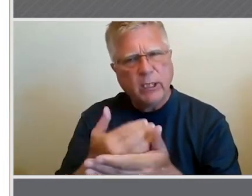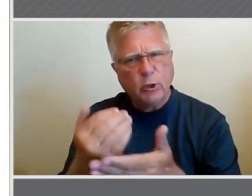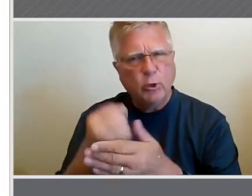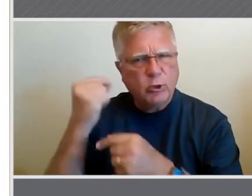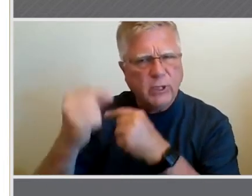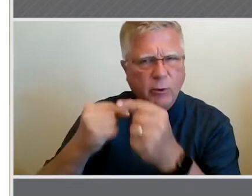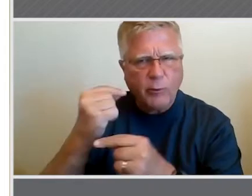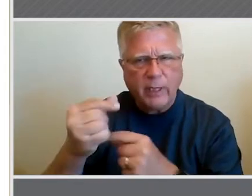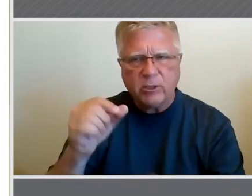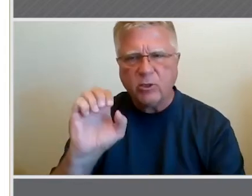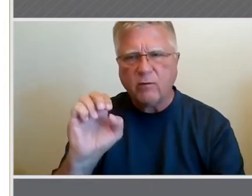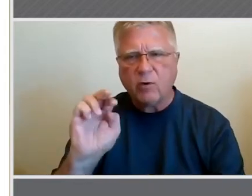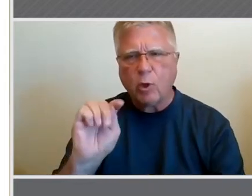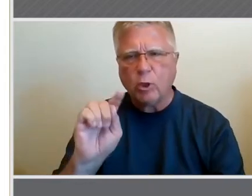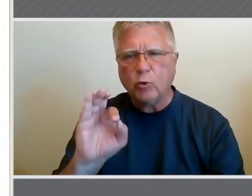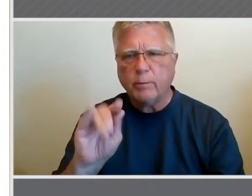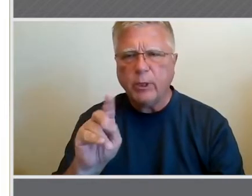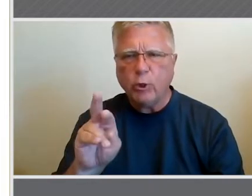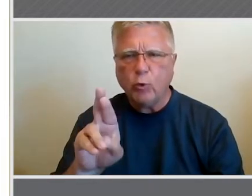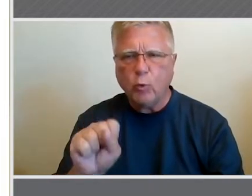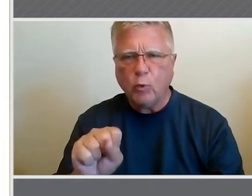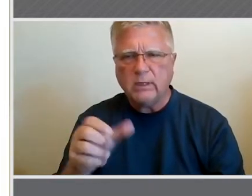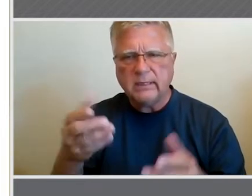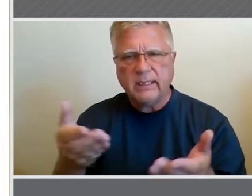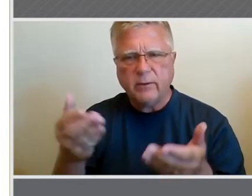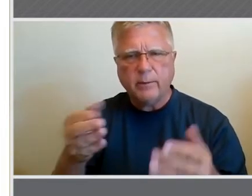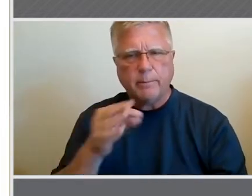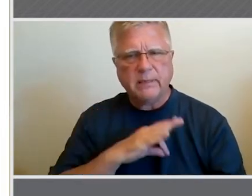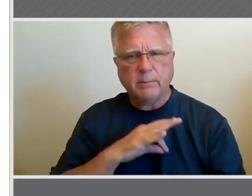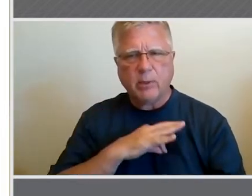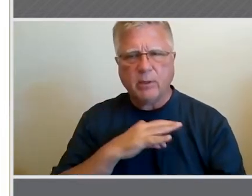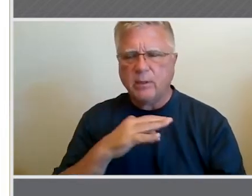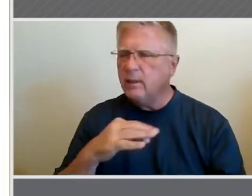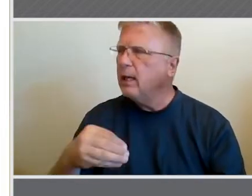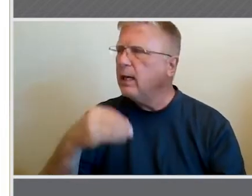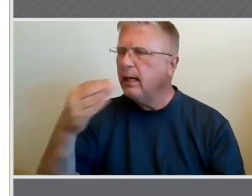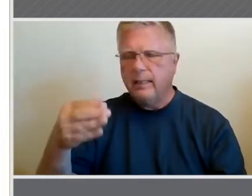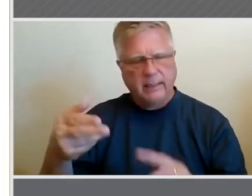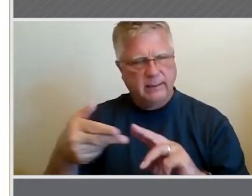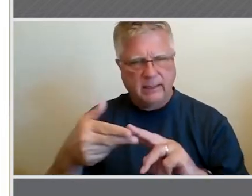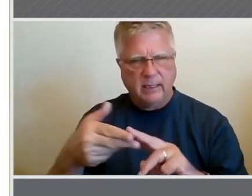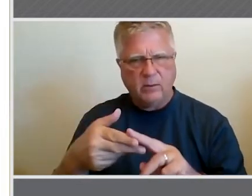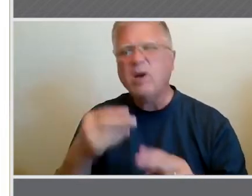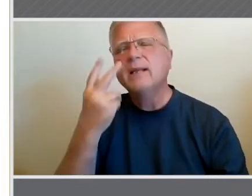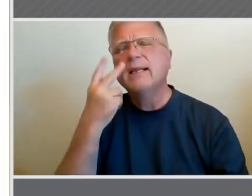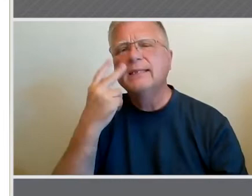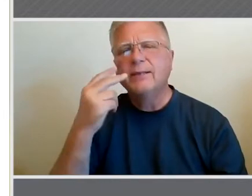You're the next slide, I think, well let's see what the next slide says Am I turn it